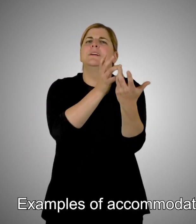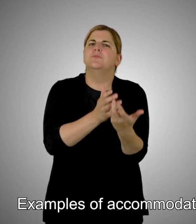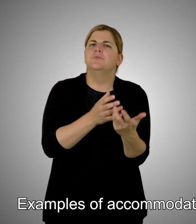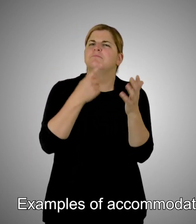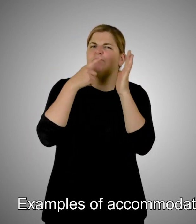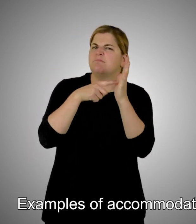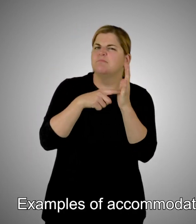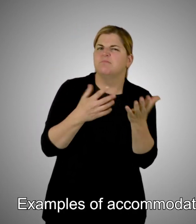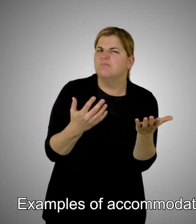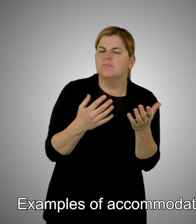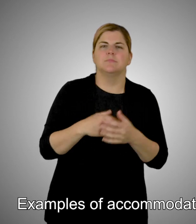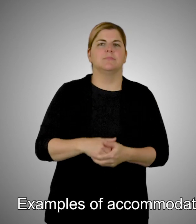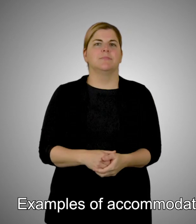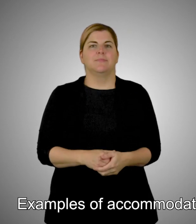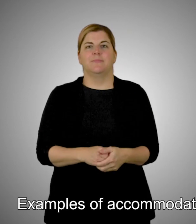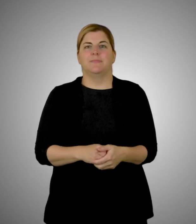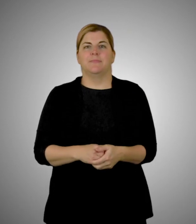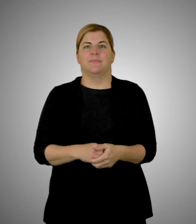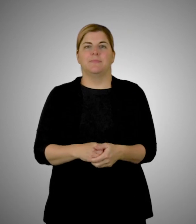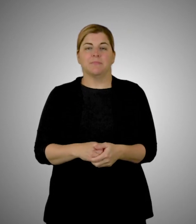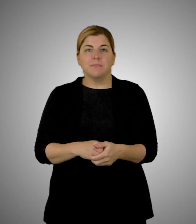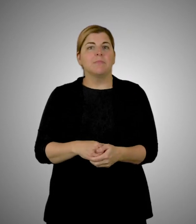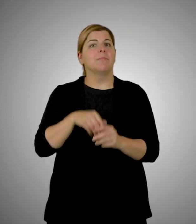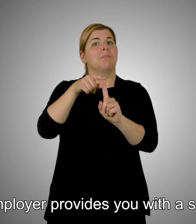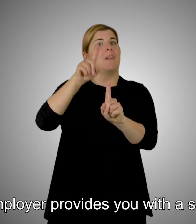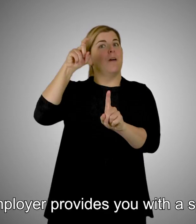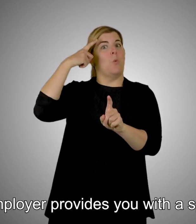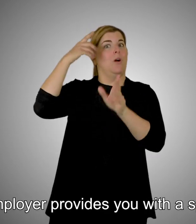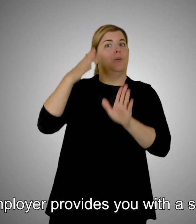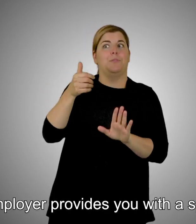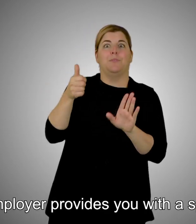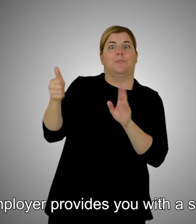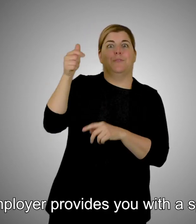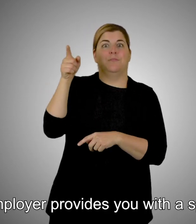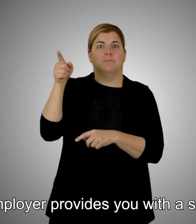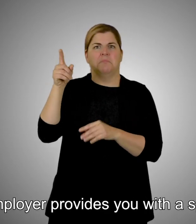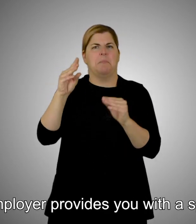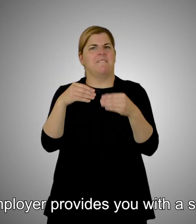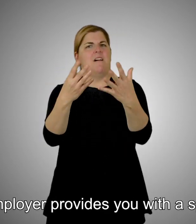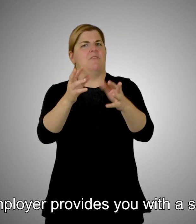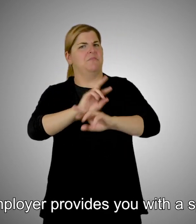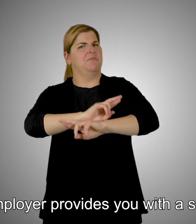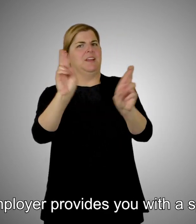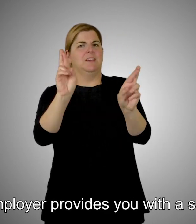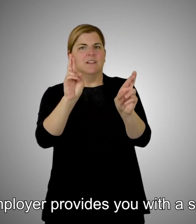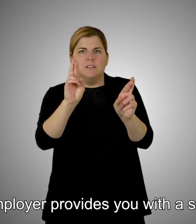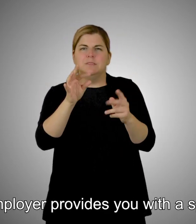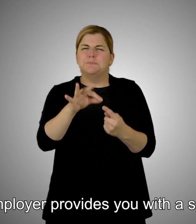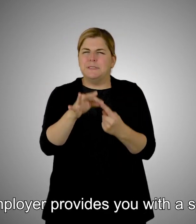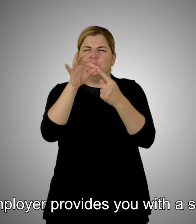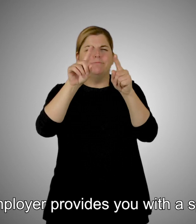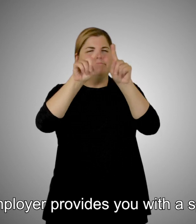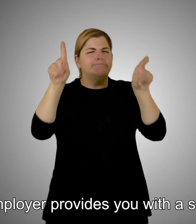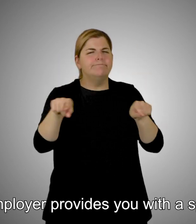Examples of accommodation Your employer provides you with a special screen